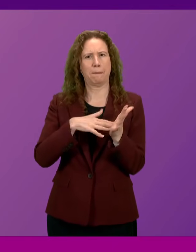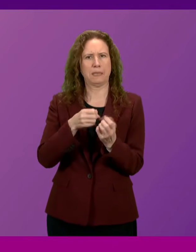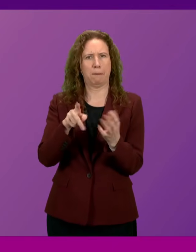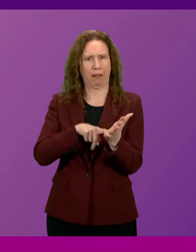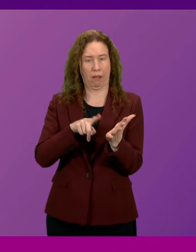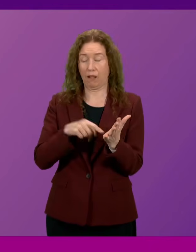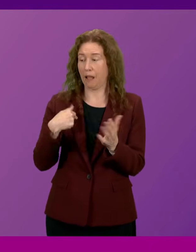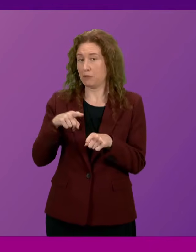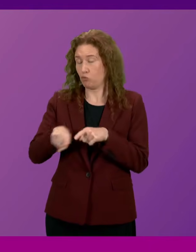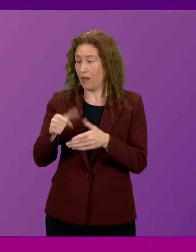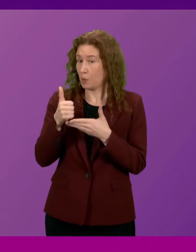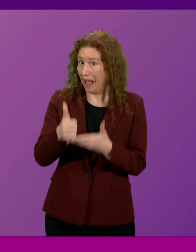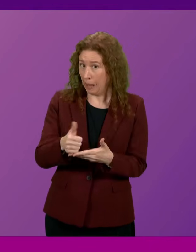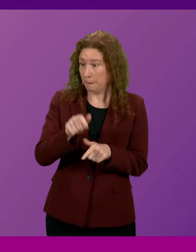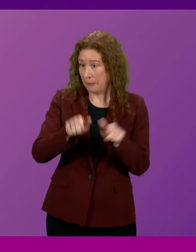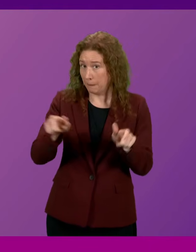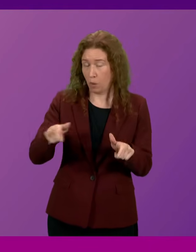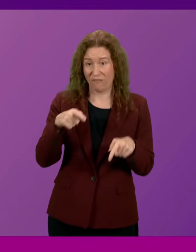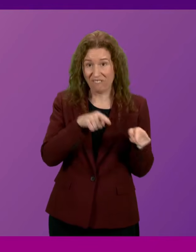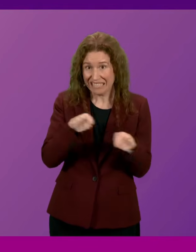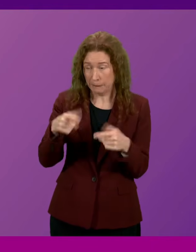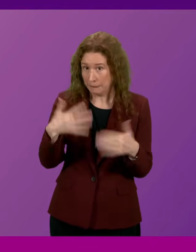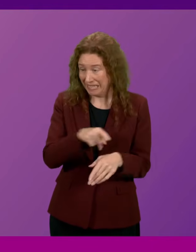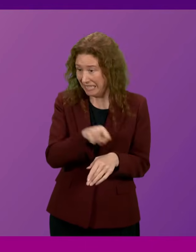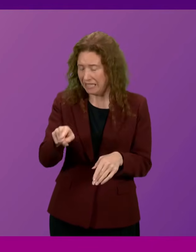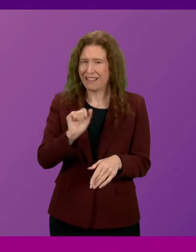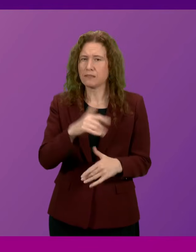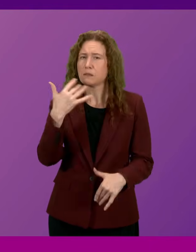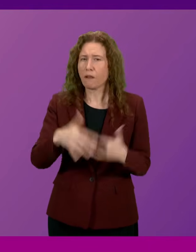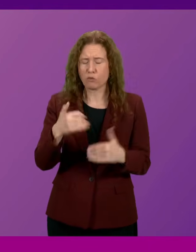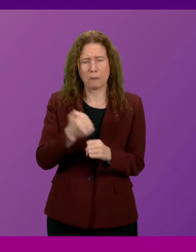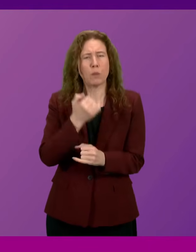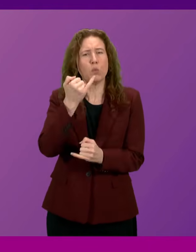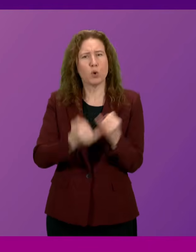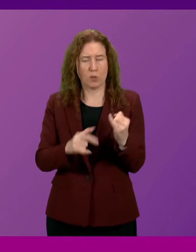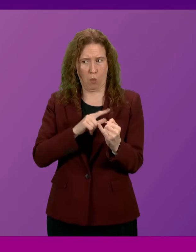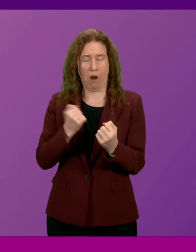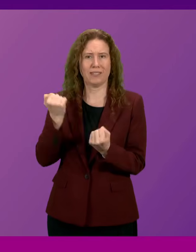victims whose suffering is far too often compounded by a justice system that is slow,